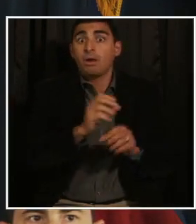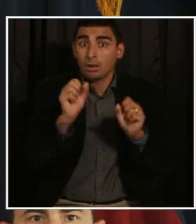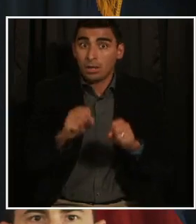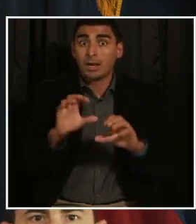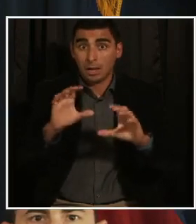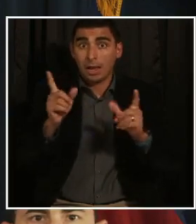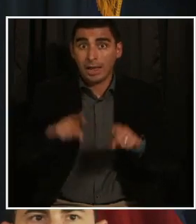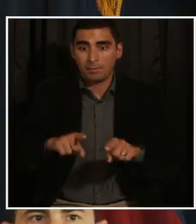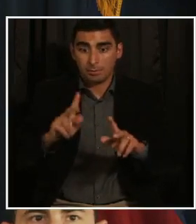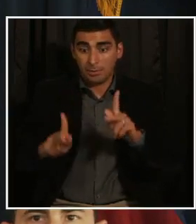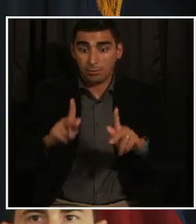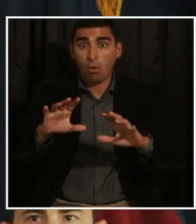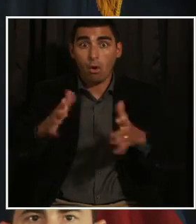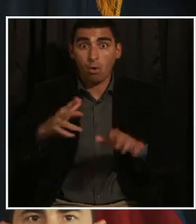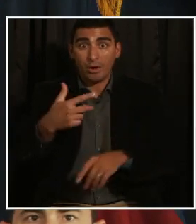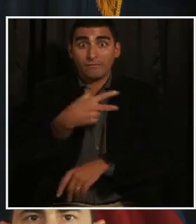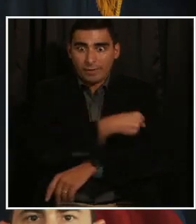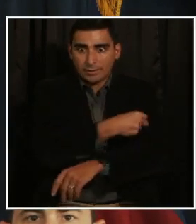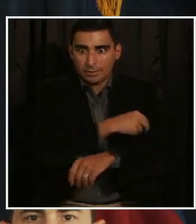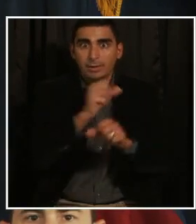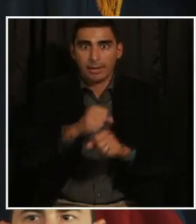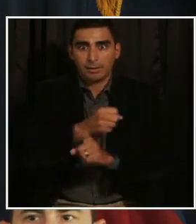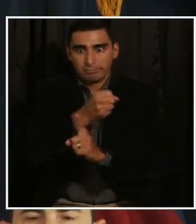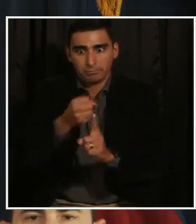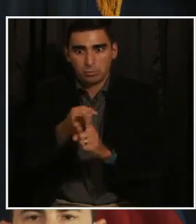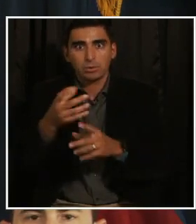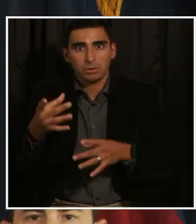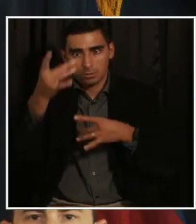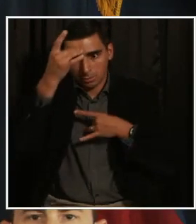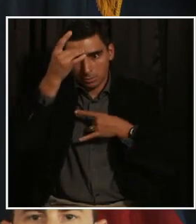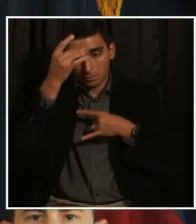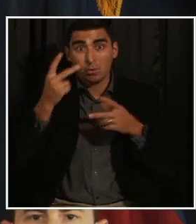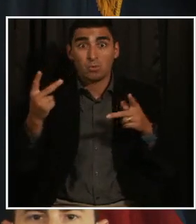especially individuals who might be at higher risk of a severe disease outcome so people with chronic